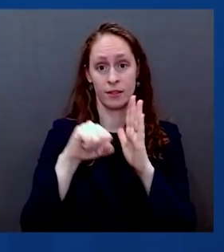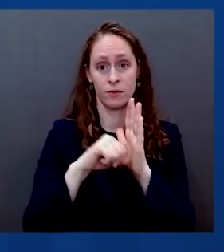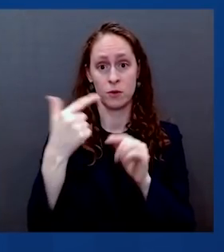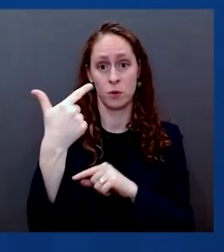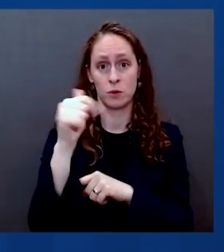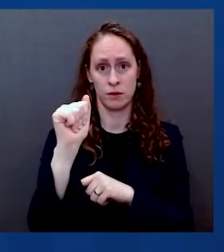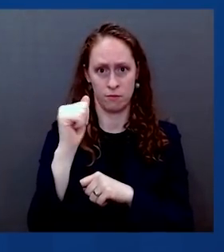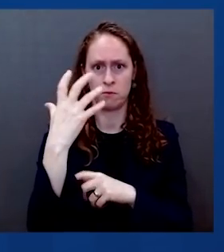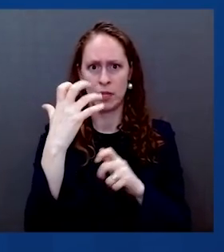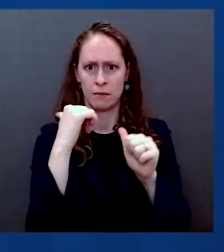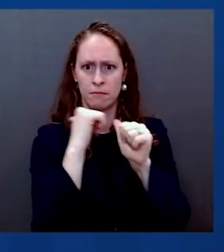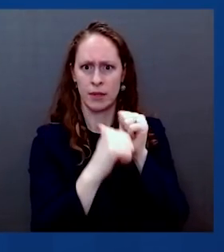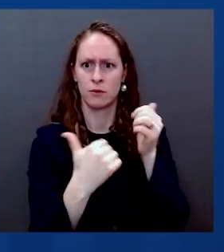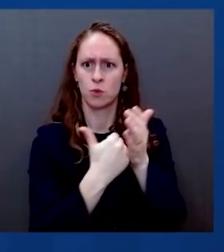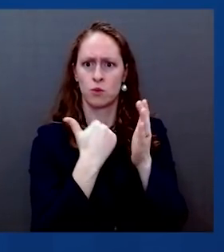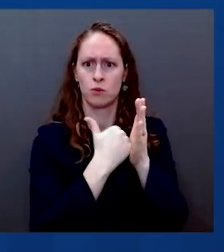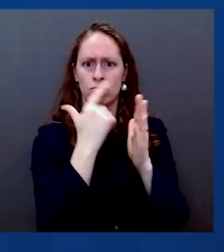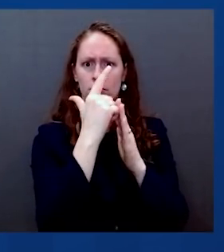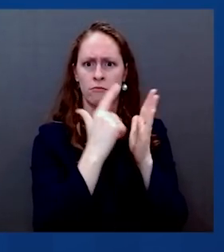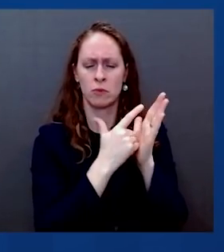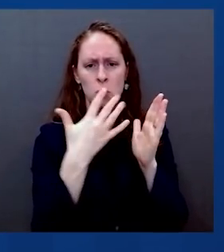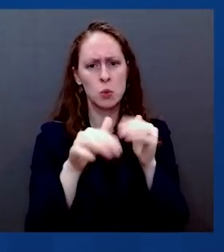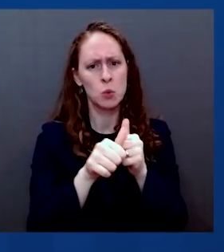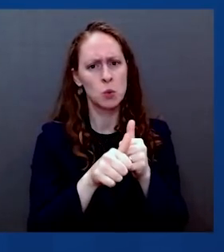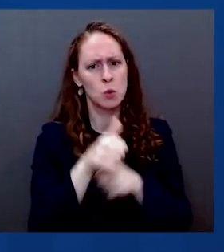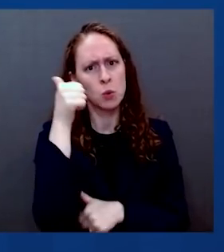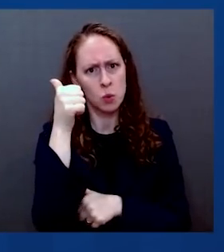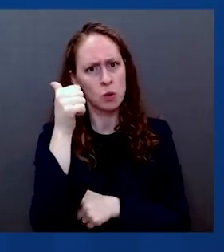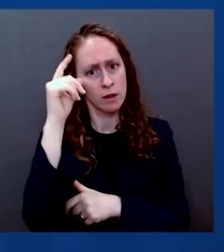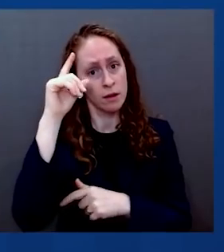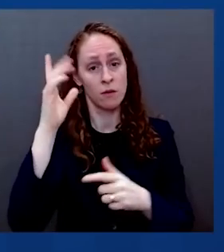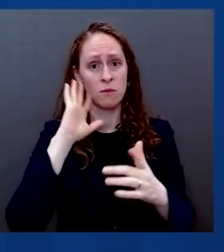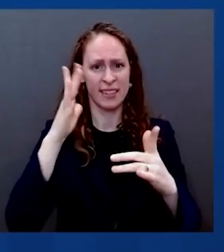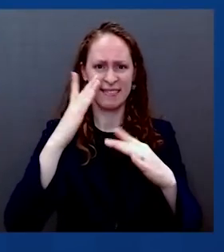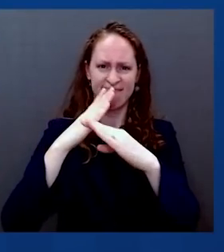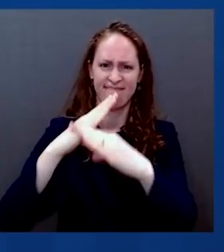at the NAACP drive after turning 18 during my first semester at Spelman.